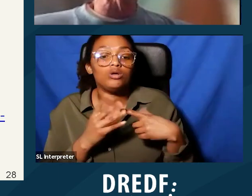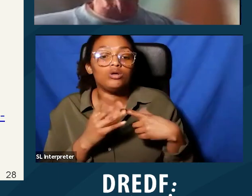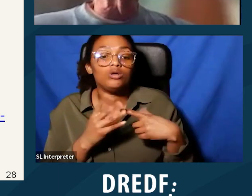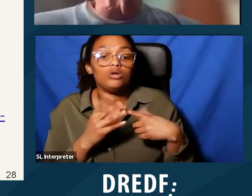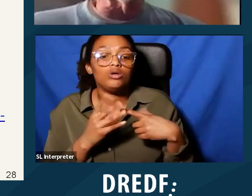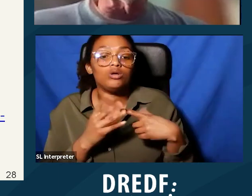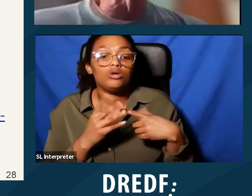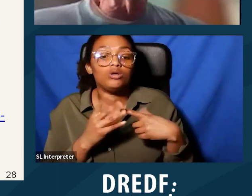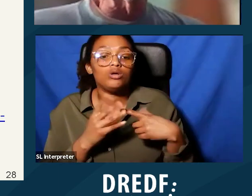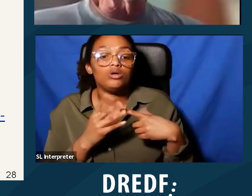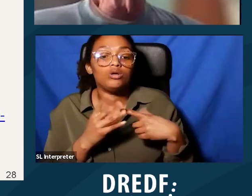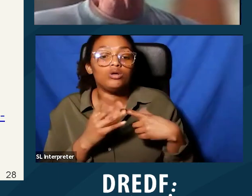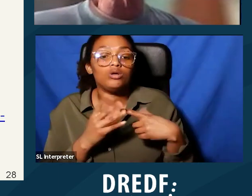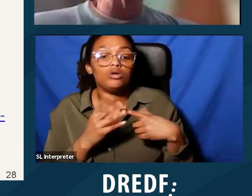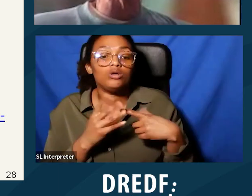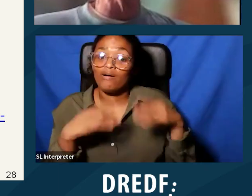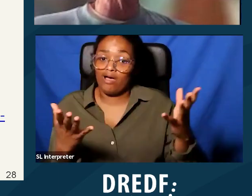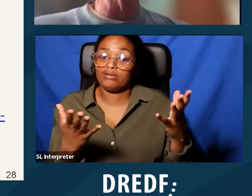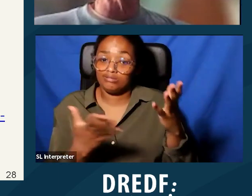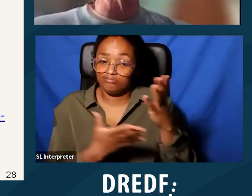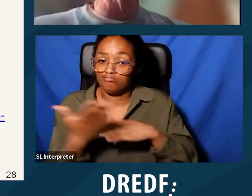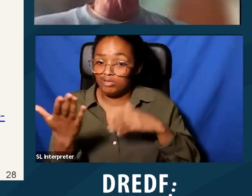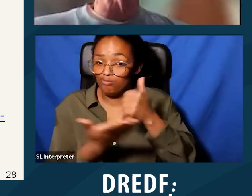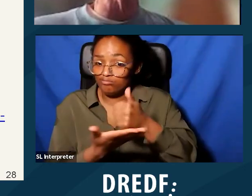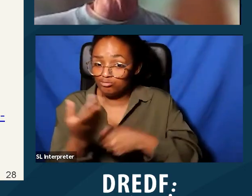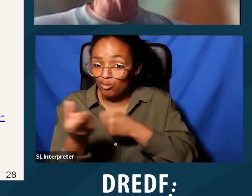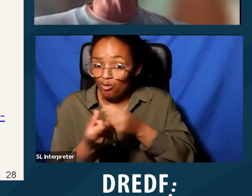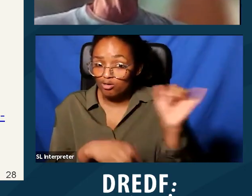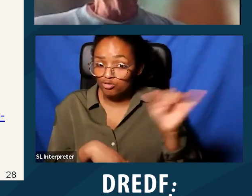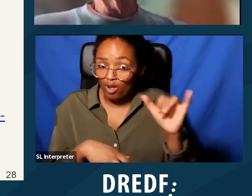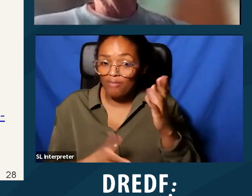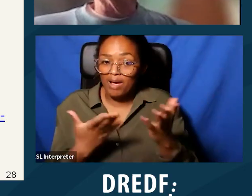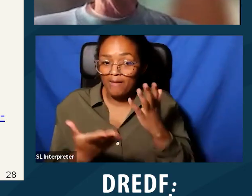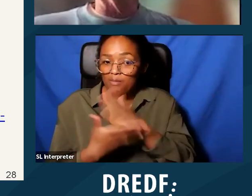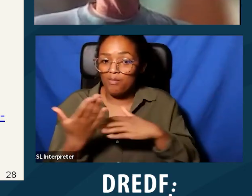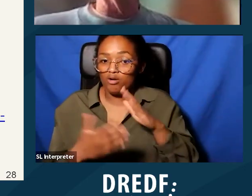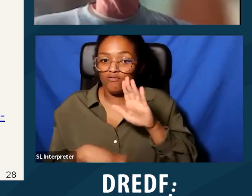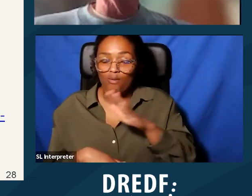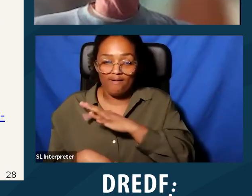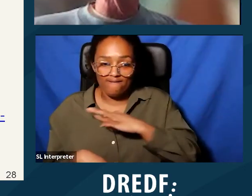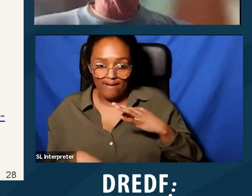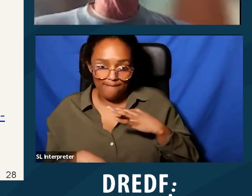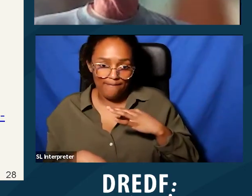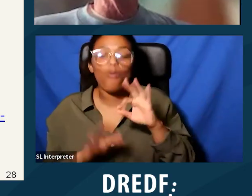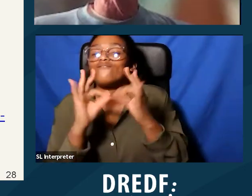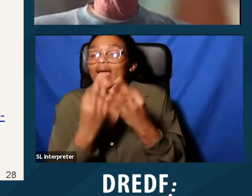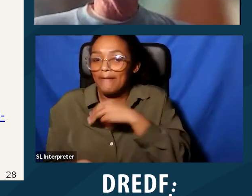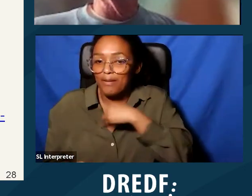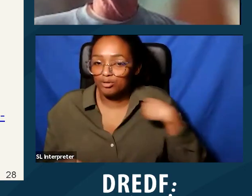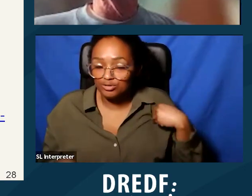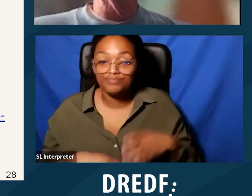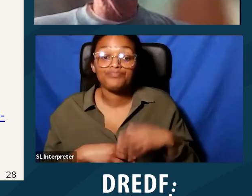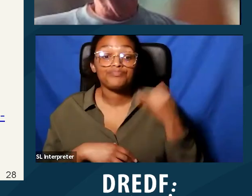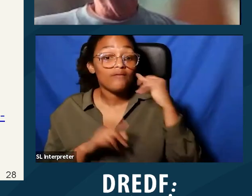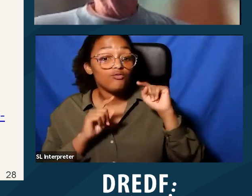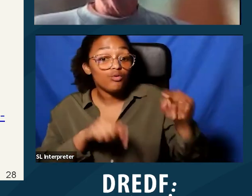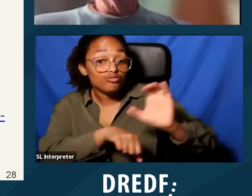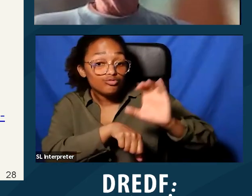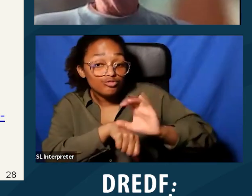your family members. Also if you attend churches, all those things are good to be talking about